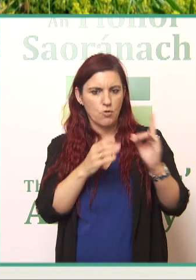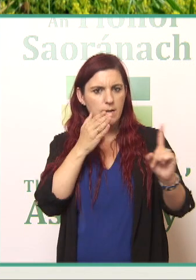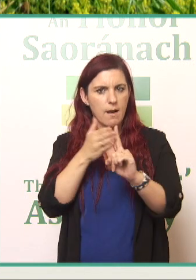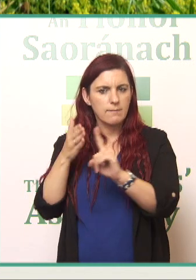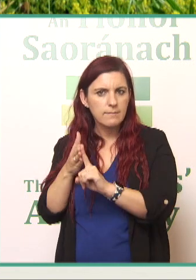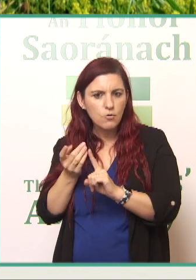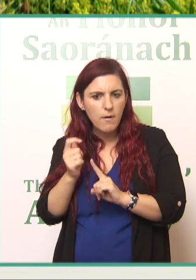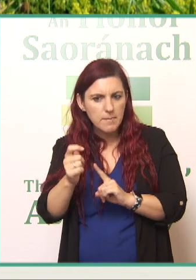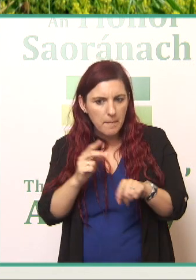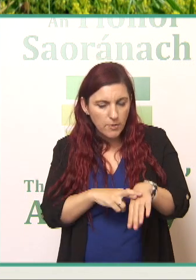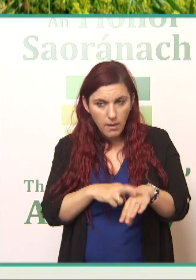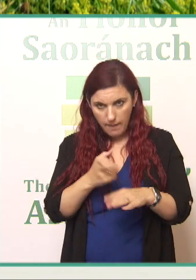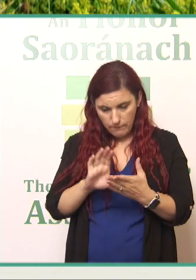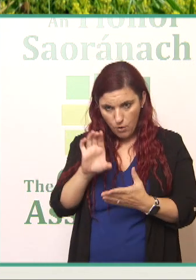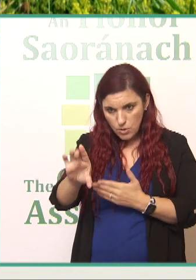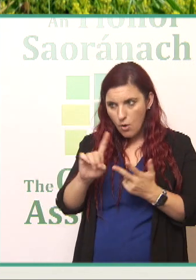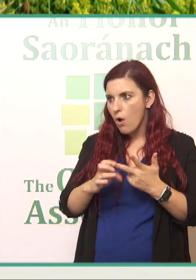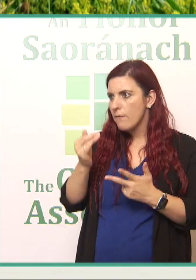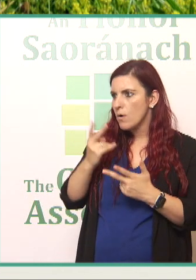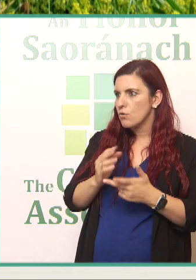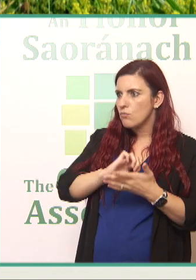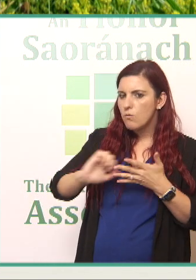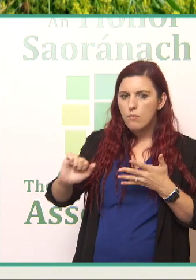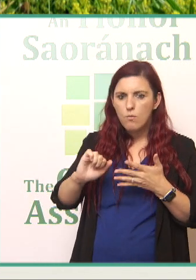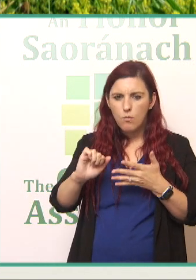we'll fund them for that or if he wants to remove invasive species would you give them funding for